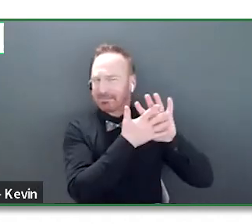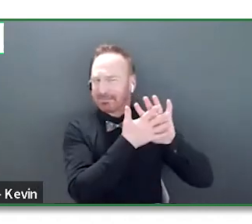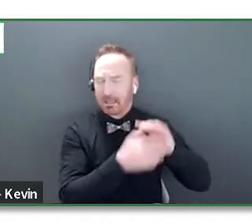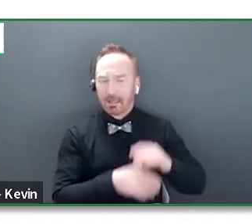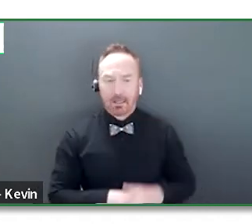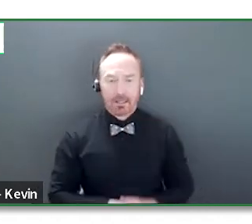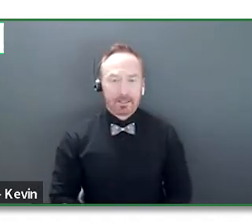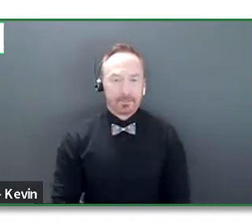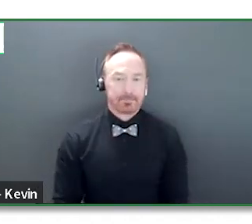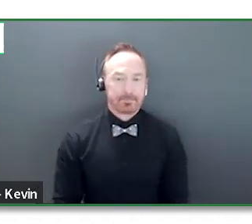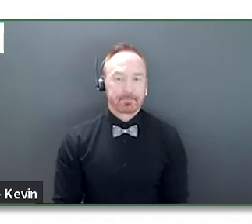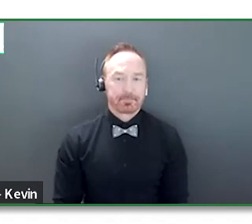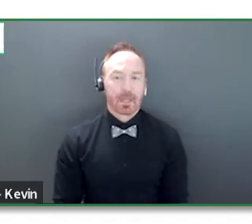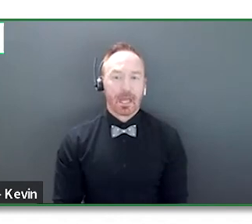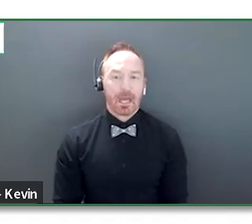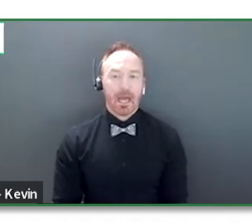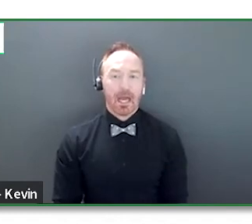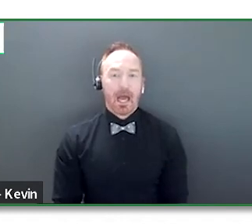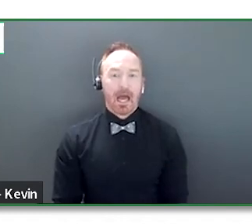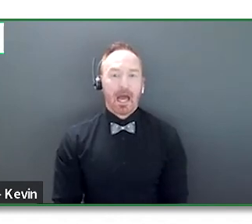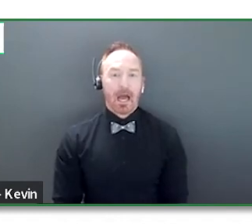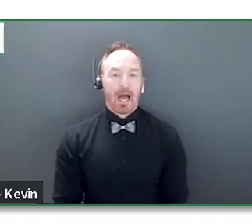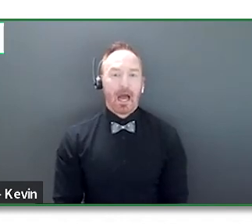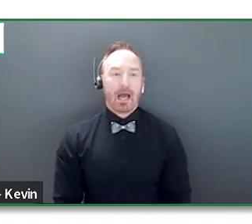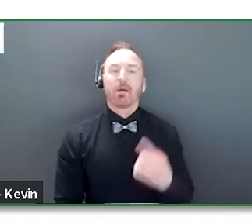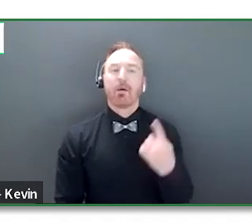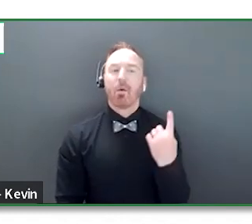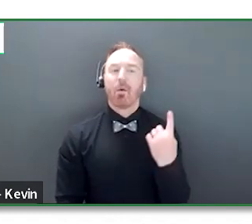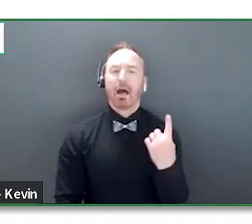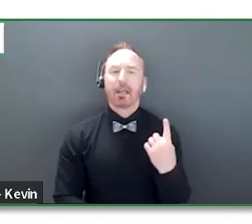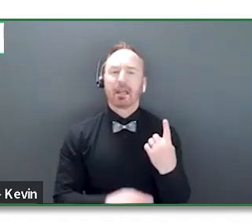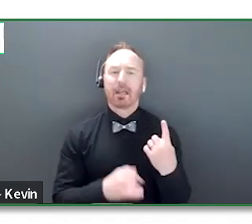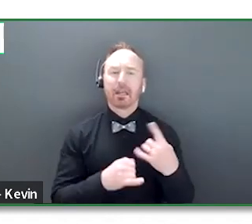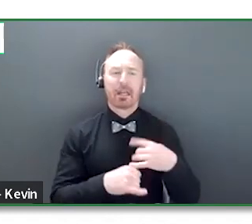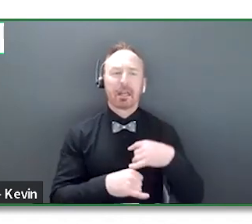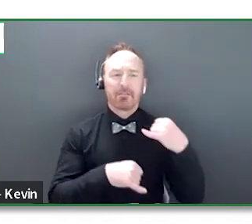So I think I think we have time for one final question and it's the idea of